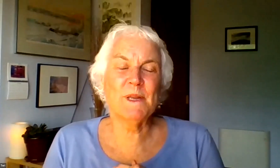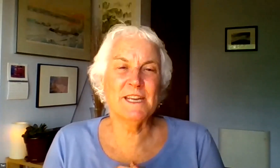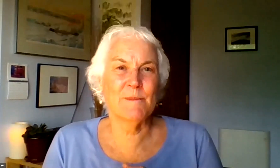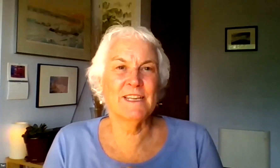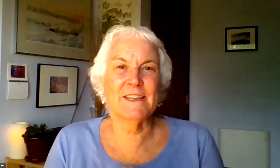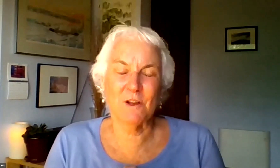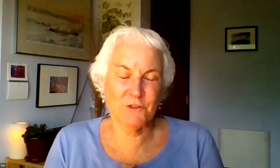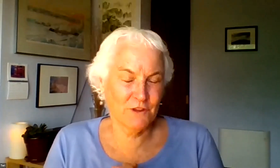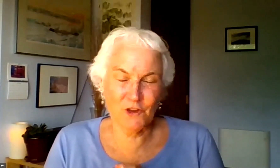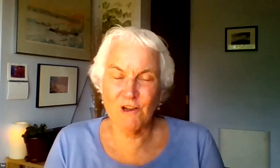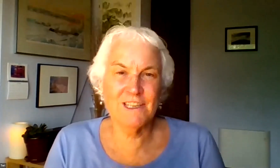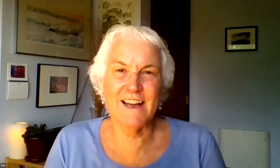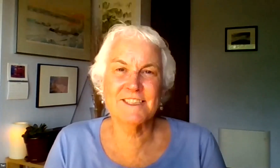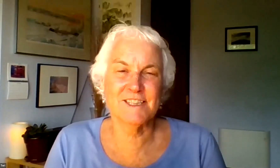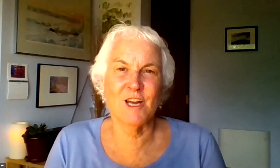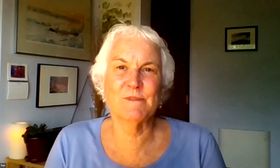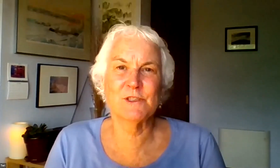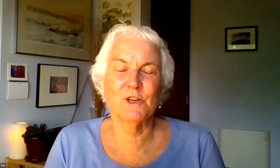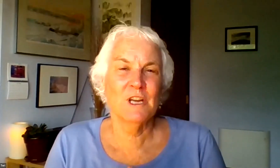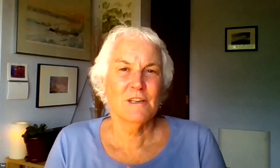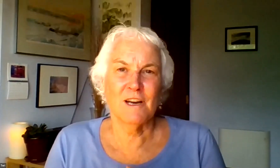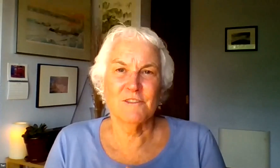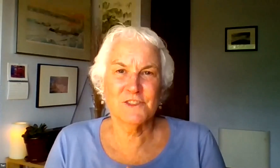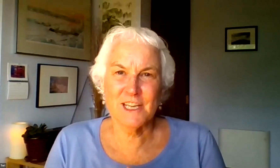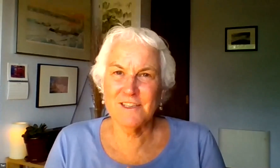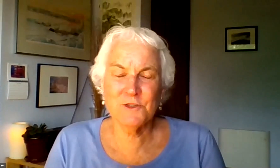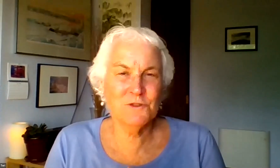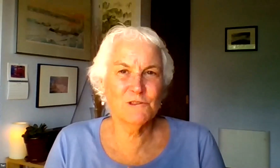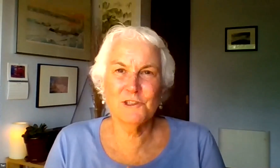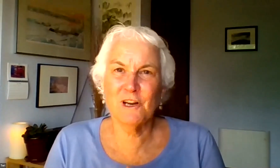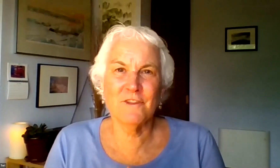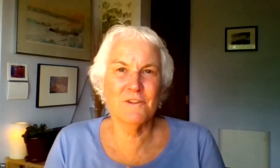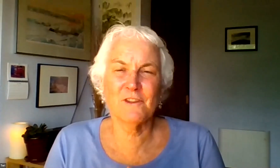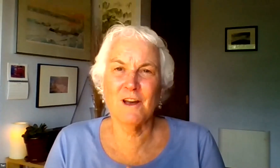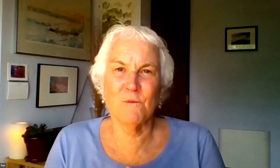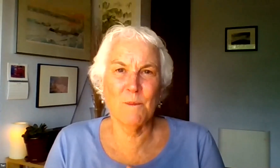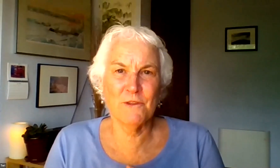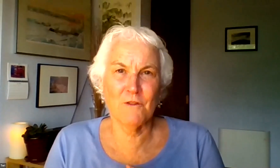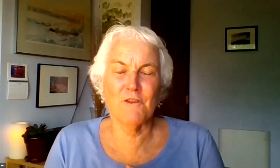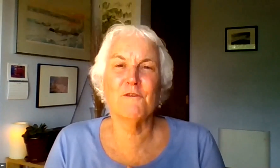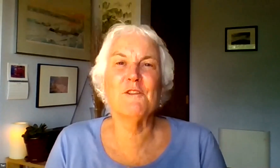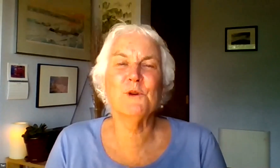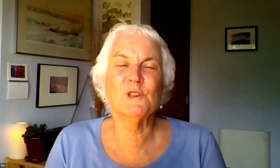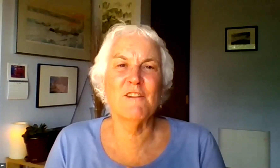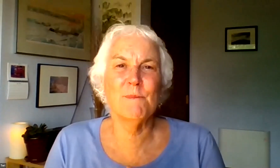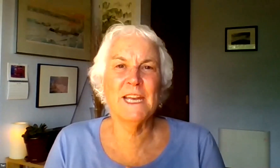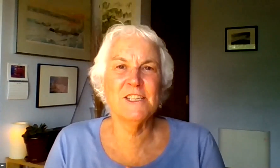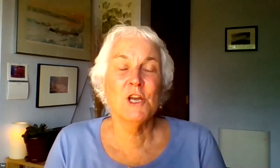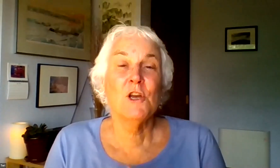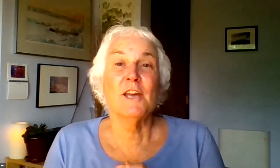at noon through Saturday. Then on Sunday, we have it from 2:00 in the afternoon until